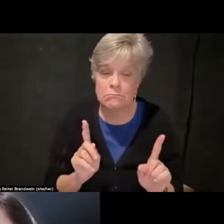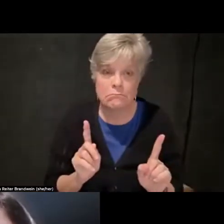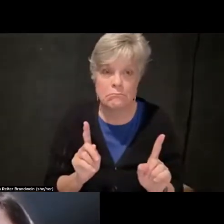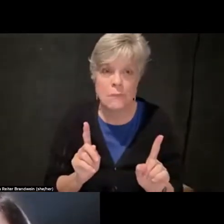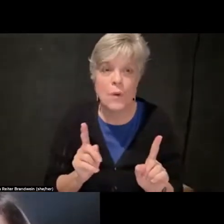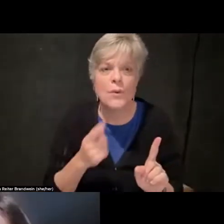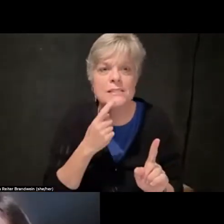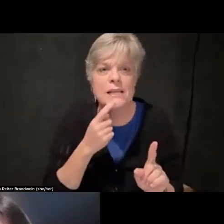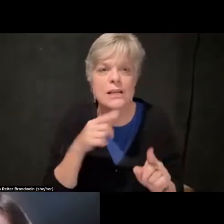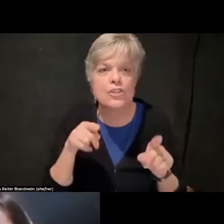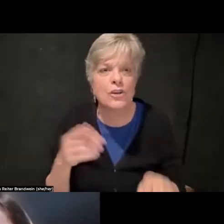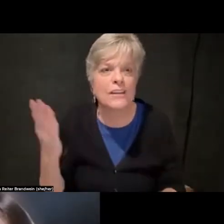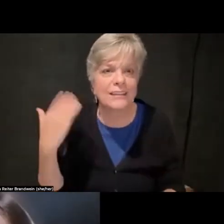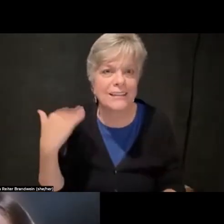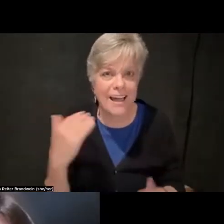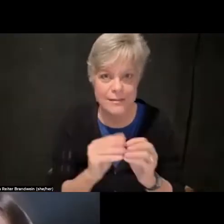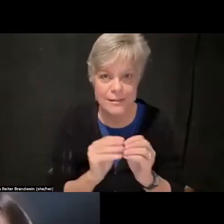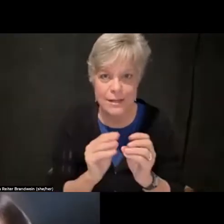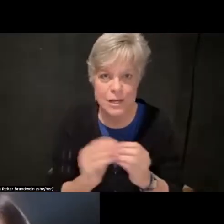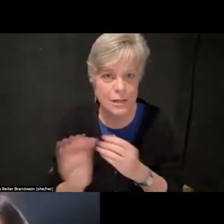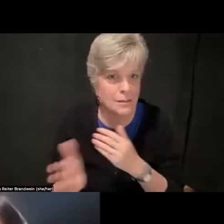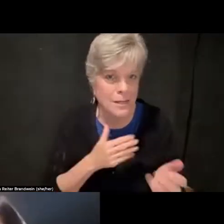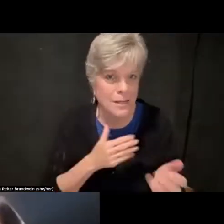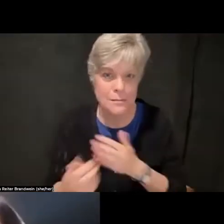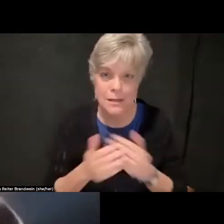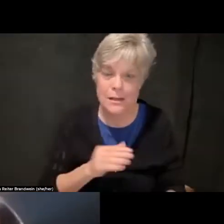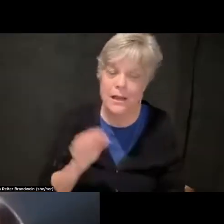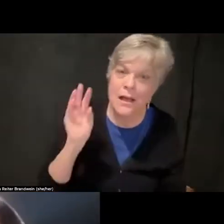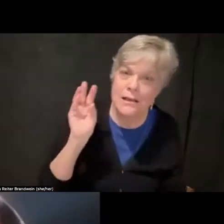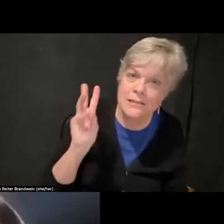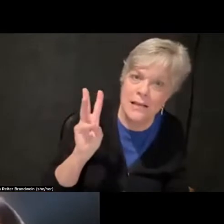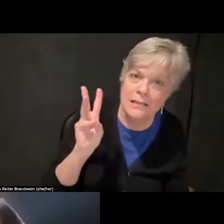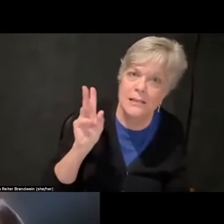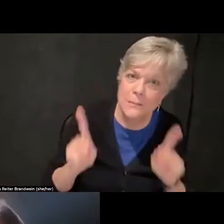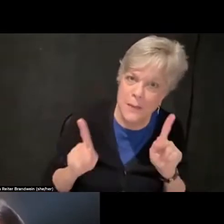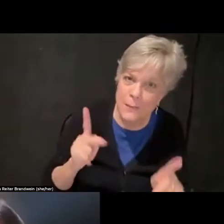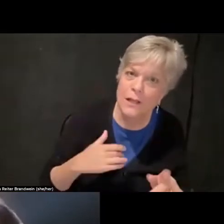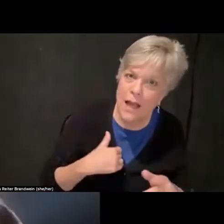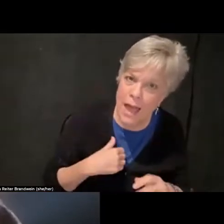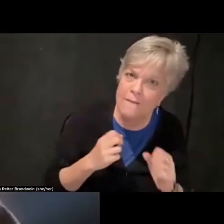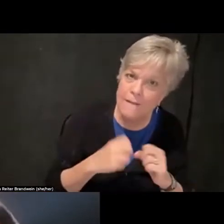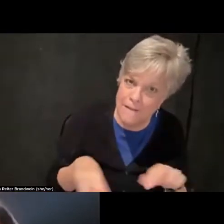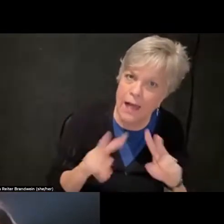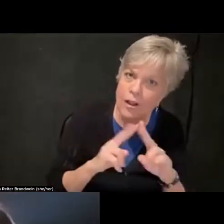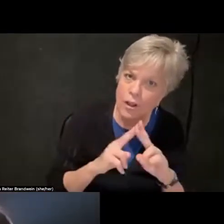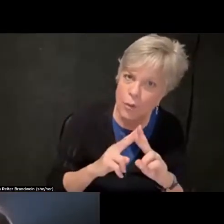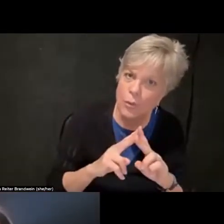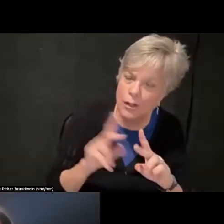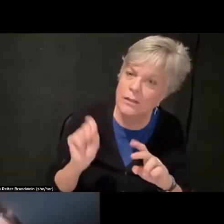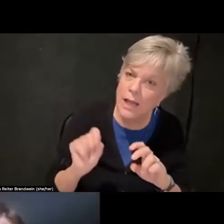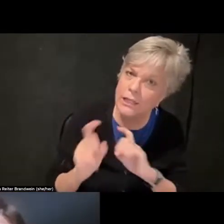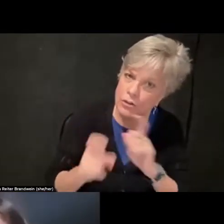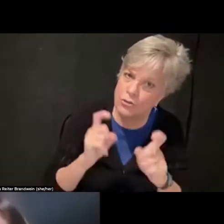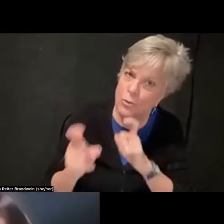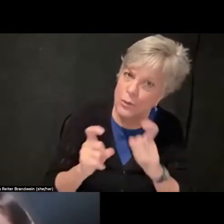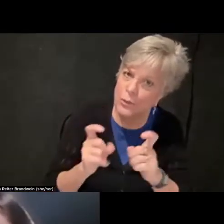It doesn't matter, six people still have value and have contributions. And I would imagine